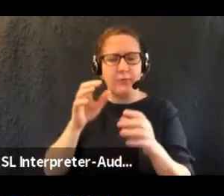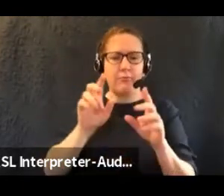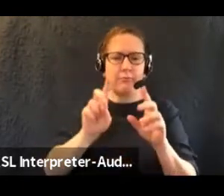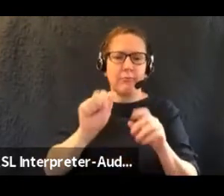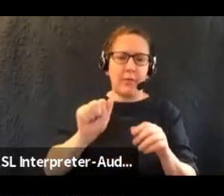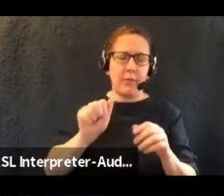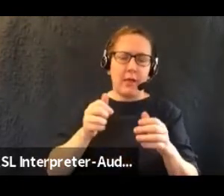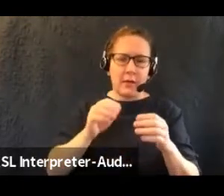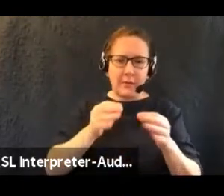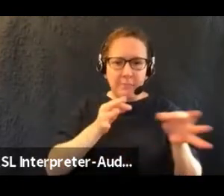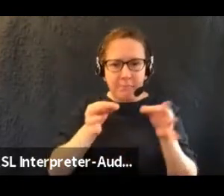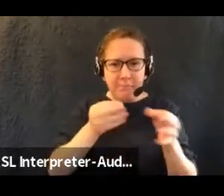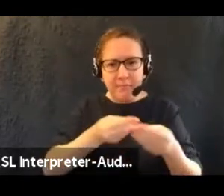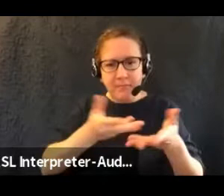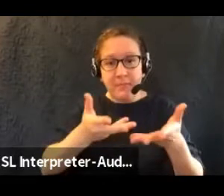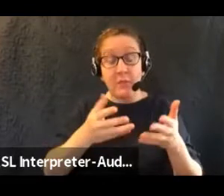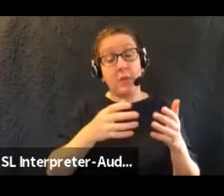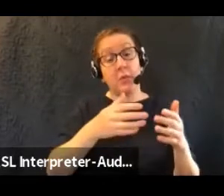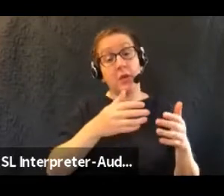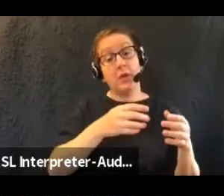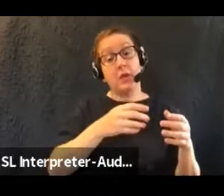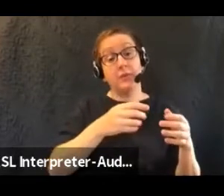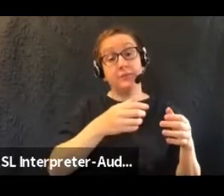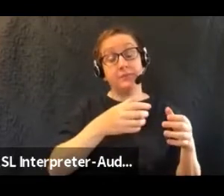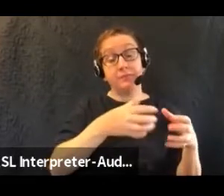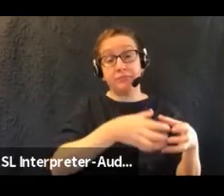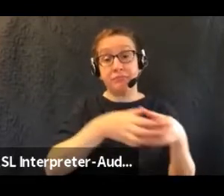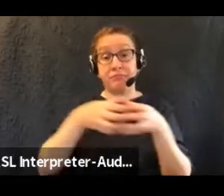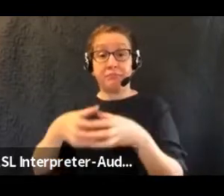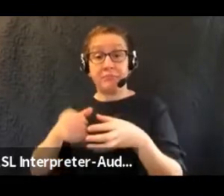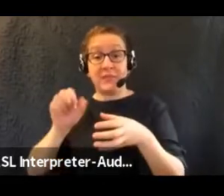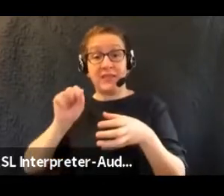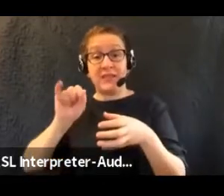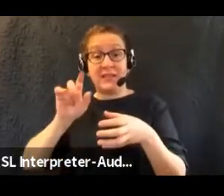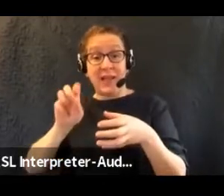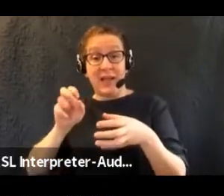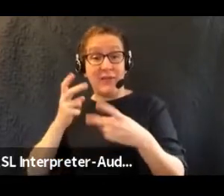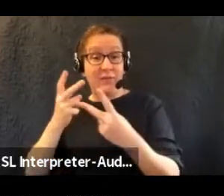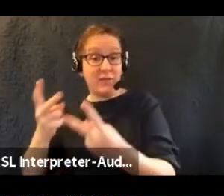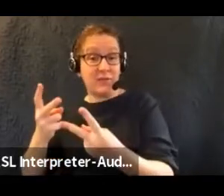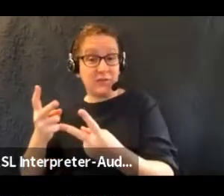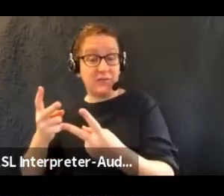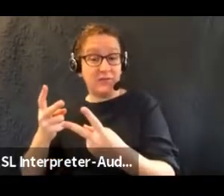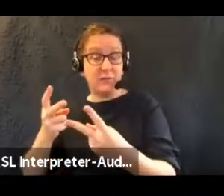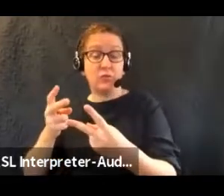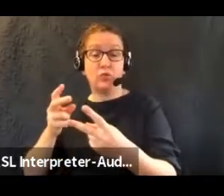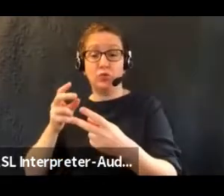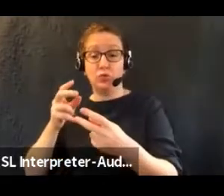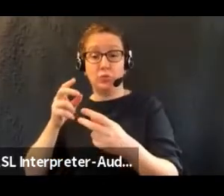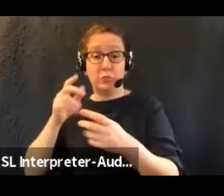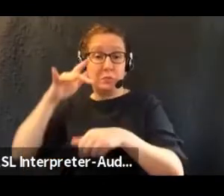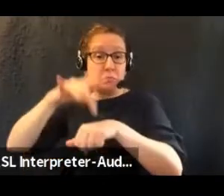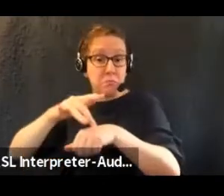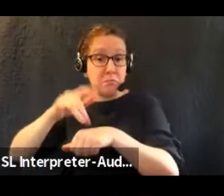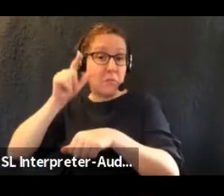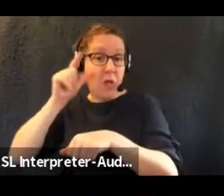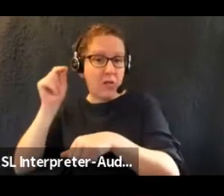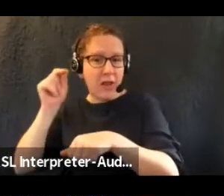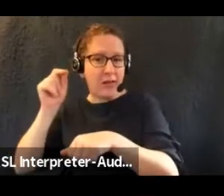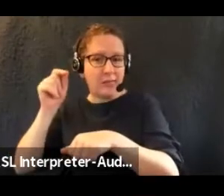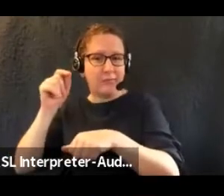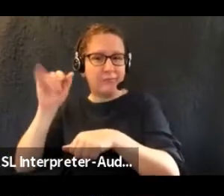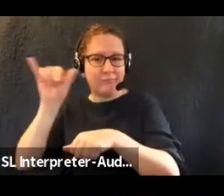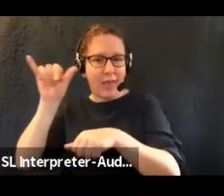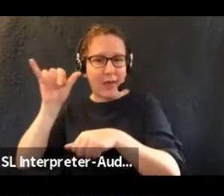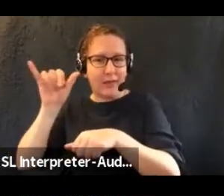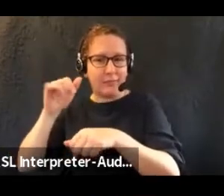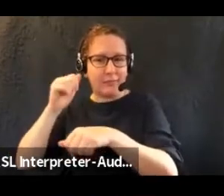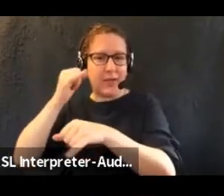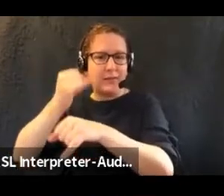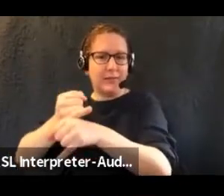So maybe we'll take them on a site visit to Gallaudet or to some other entity that demonstrates